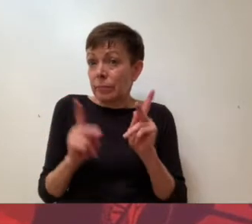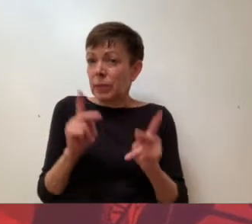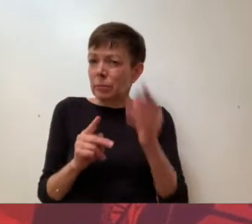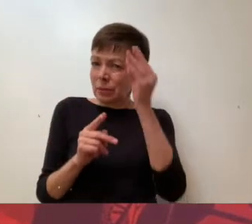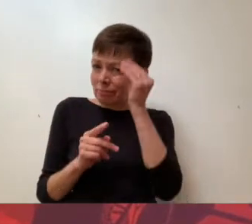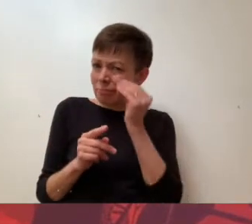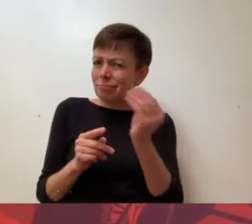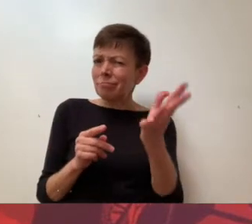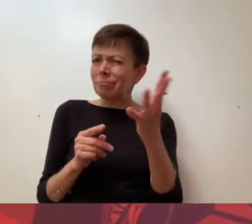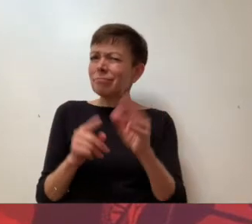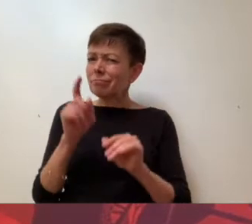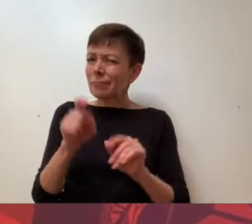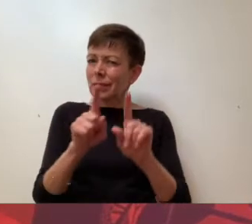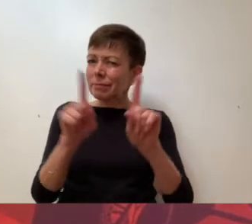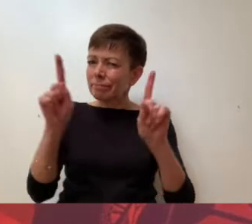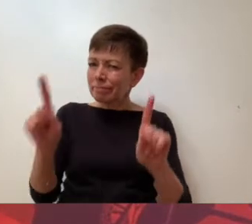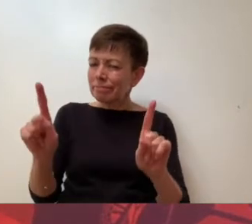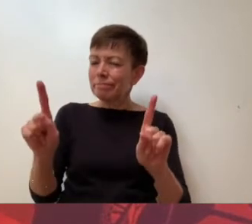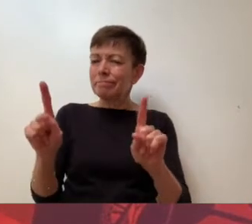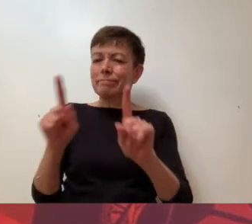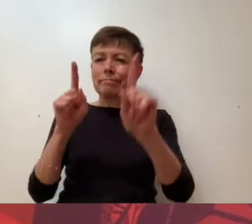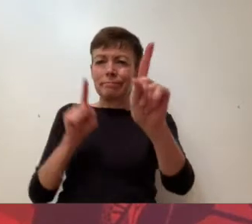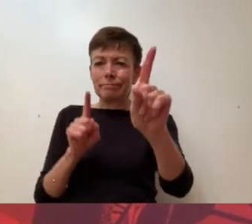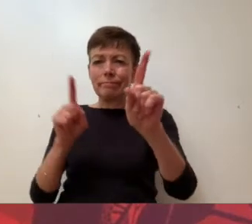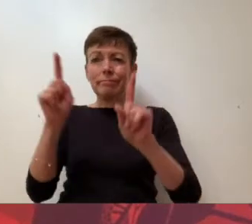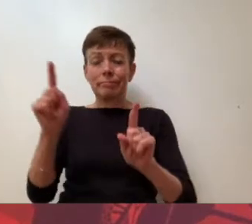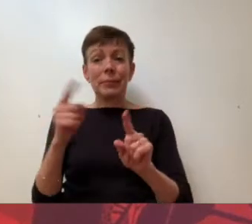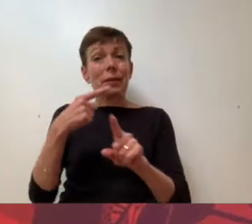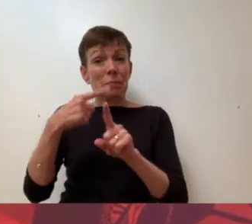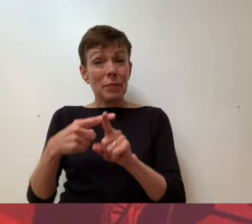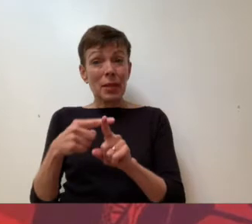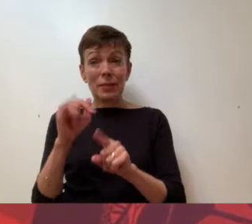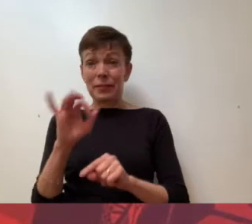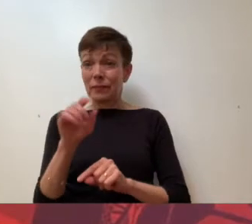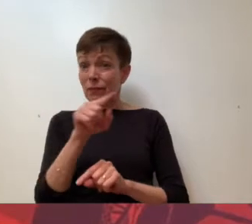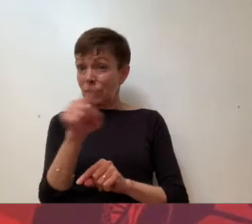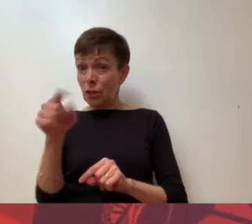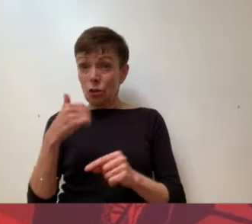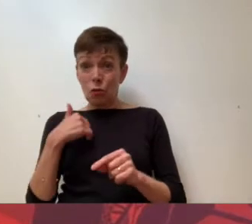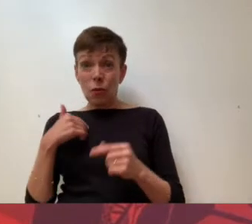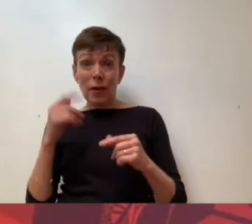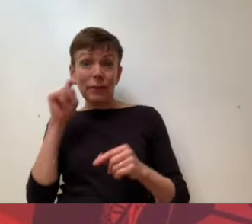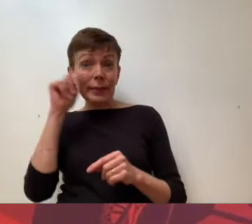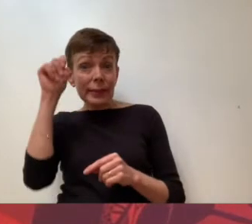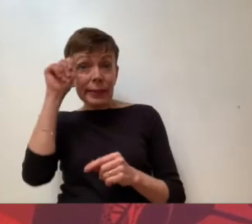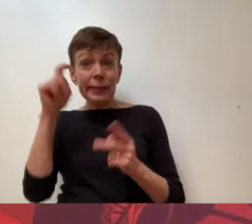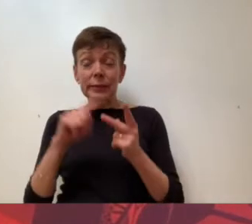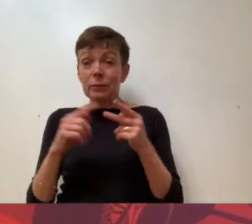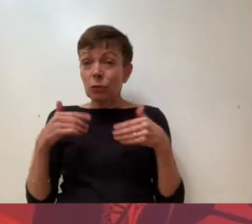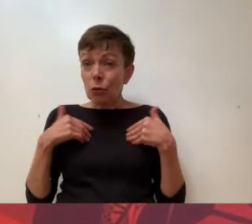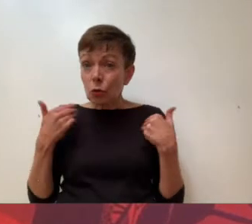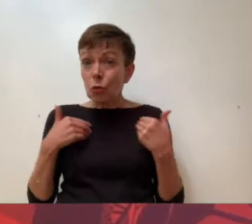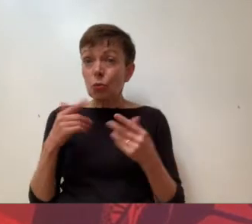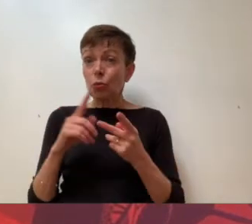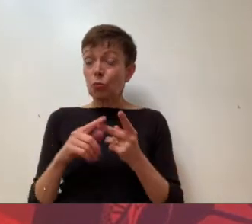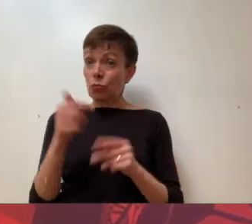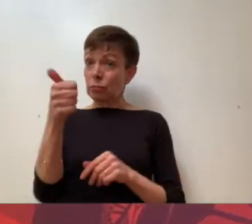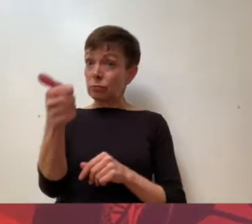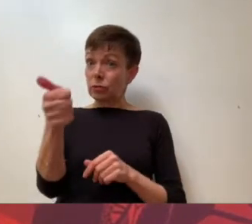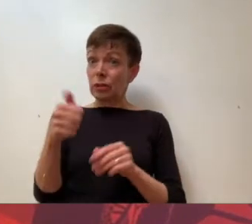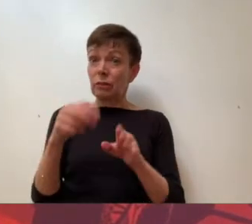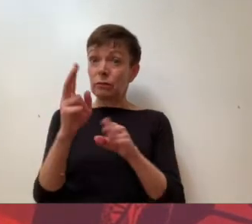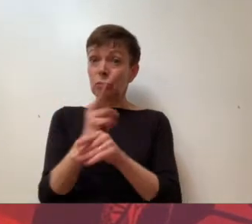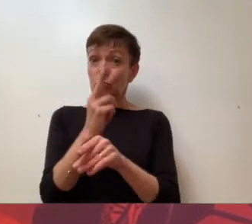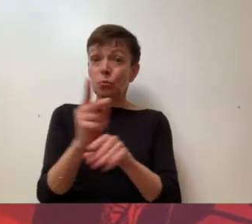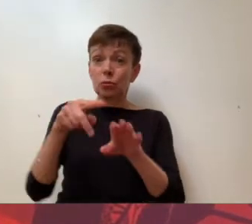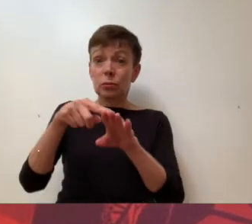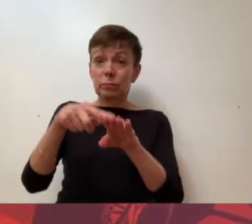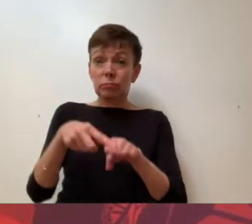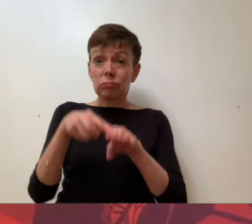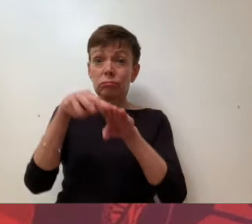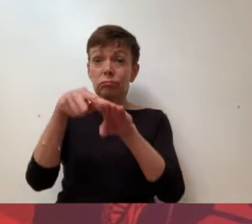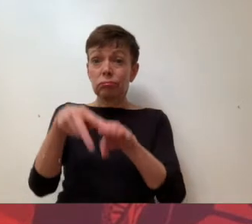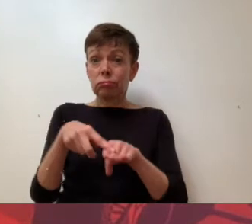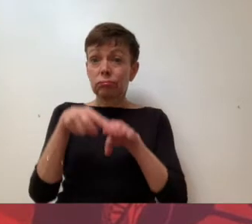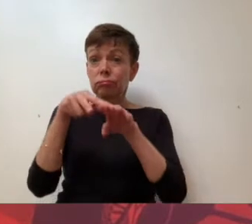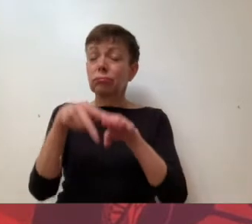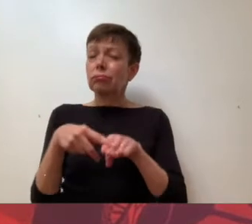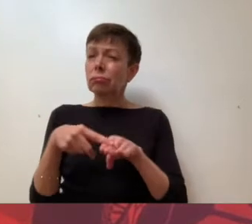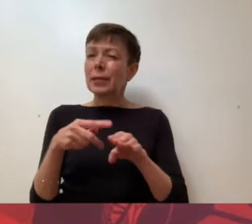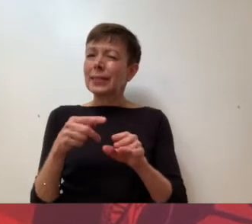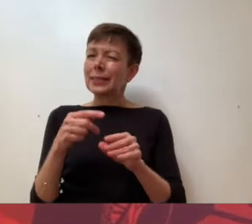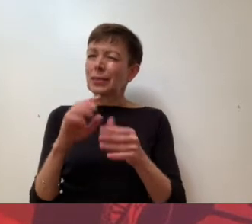In addition to the programs and amenities Mayor Veer spoke about today, I am also pleased